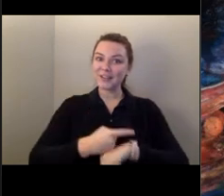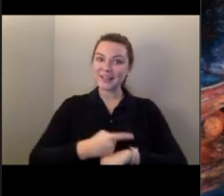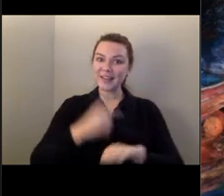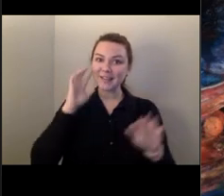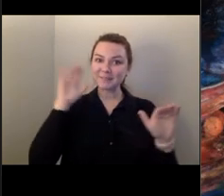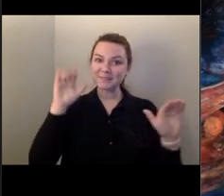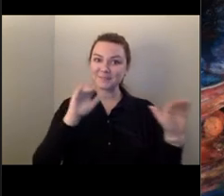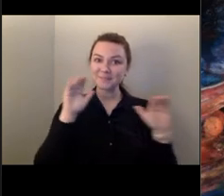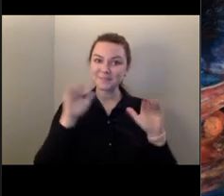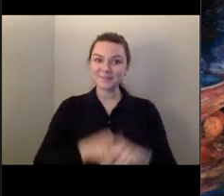Aloha a hui hou.